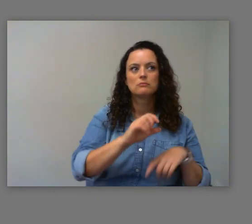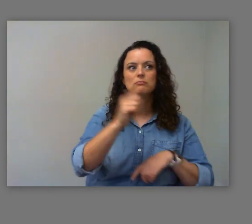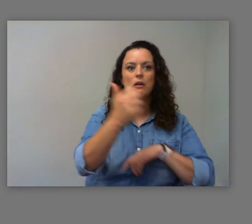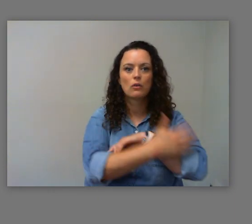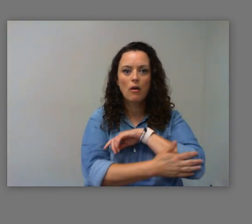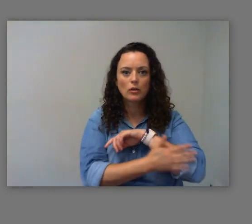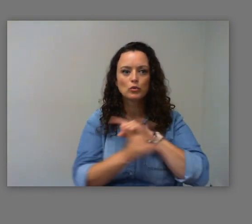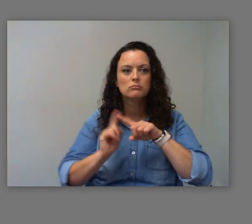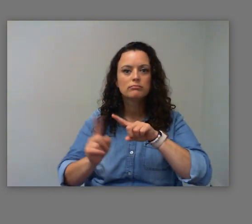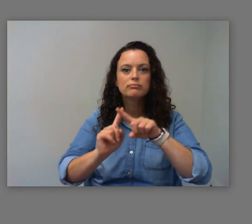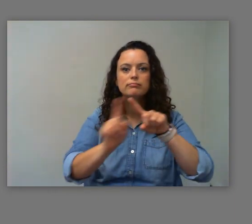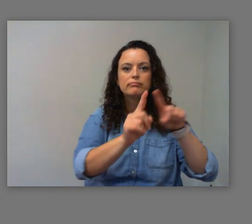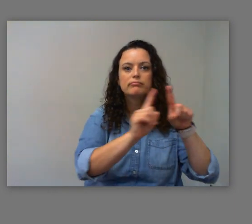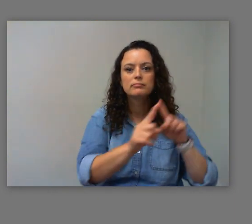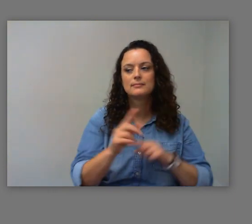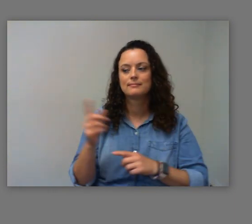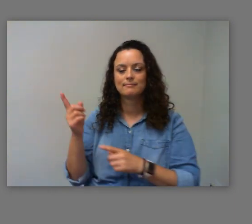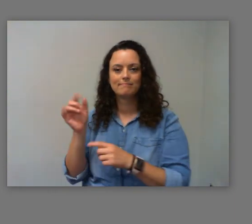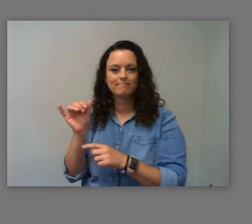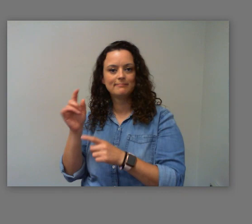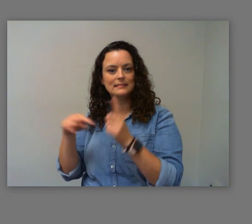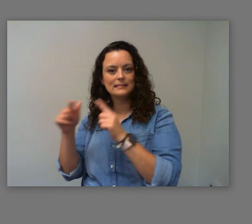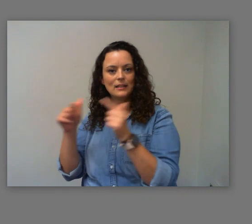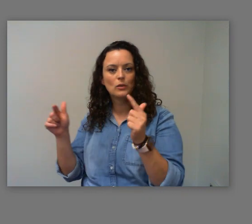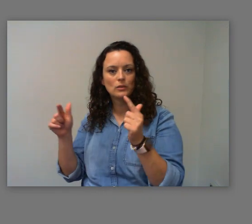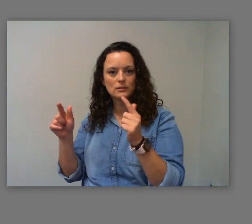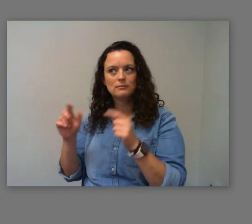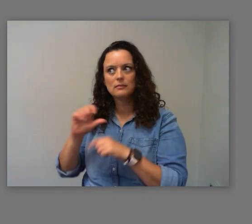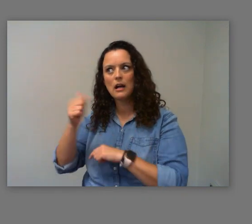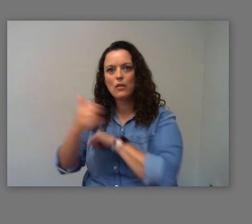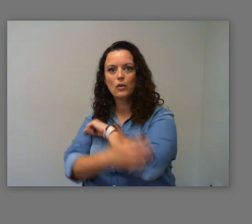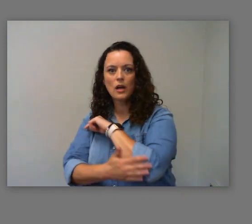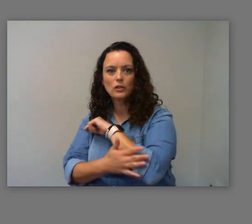sign systems so there's mexican sign language and british sign language and